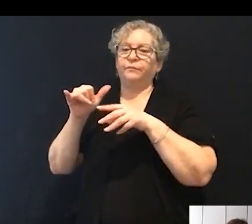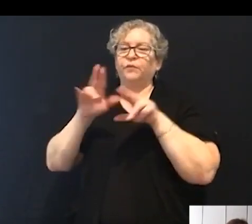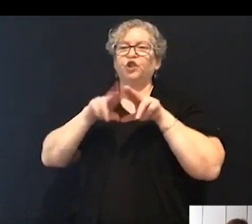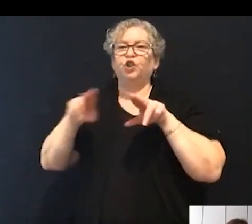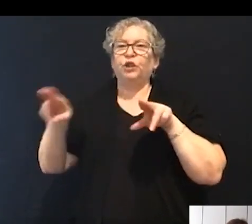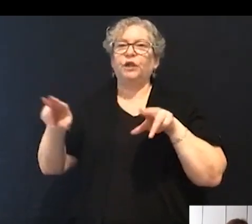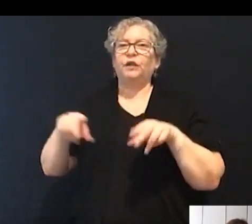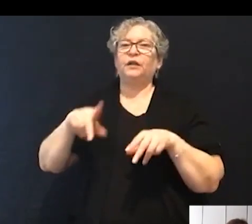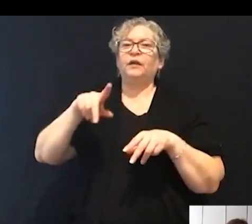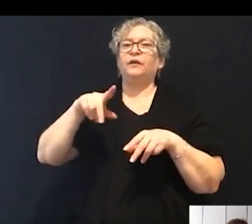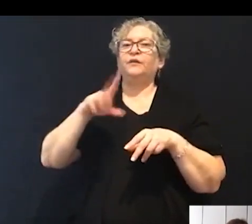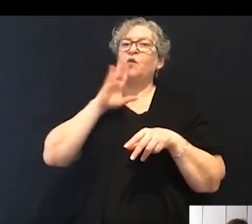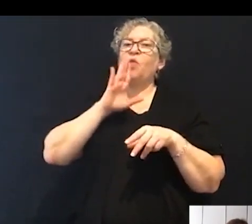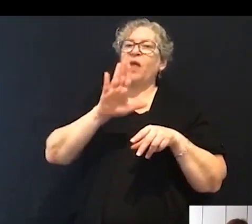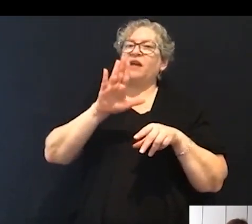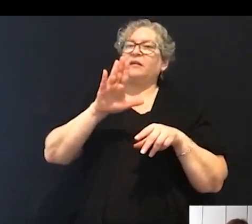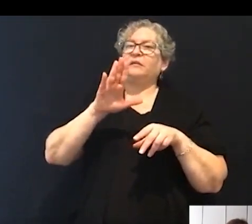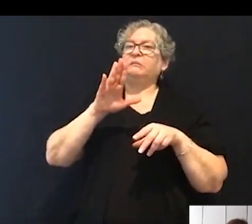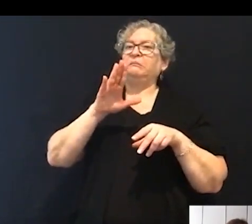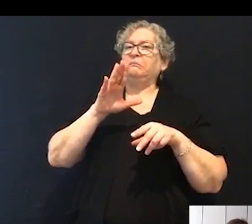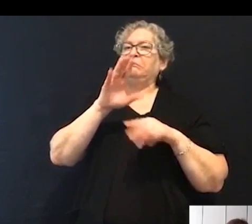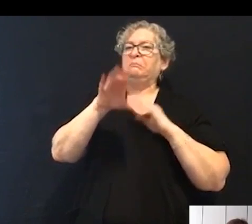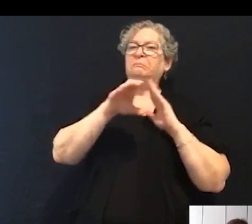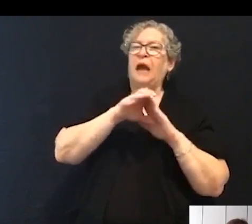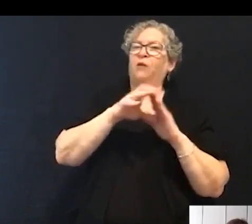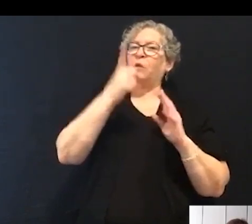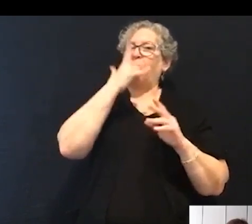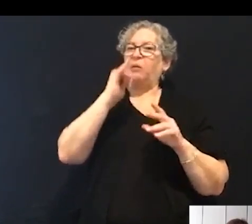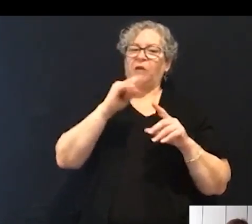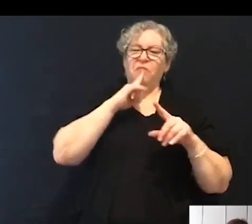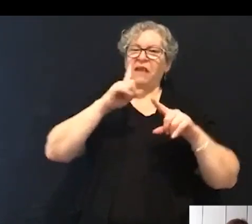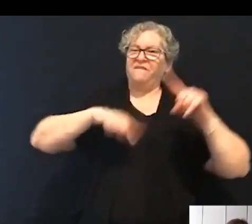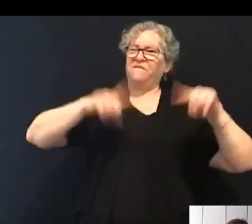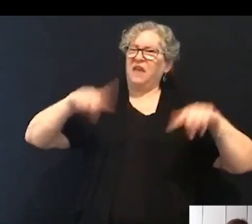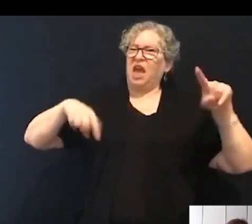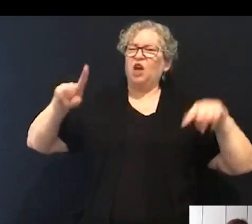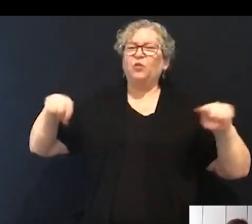It was rather balanced. At least in the actively treated group,